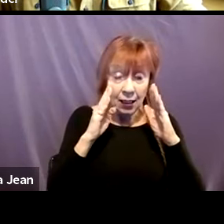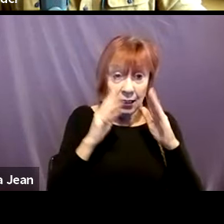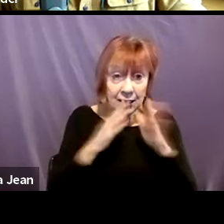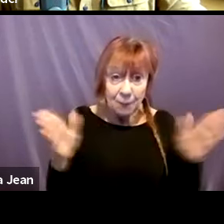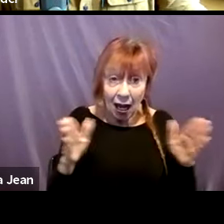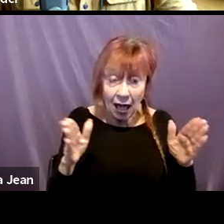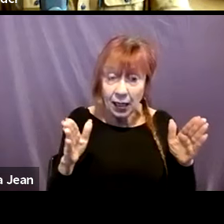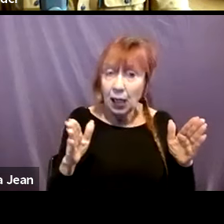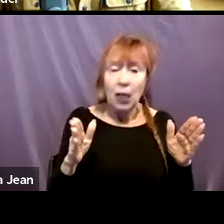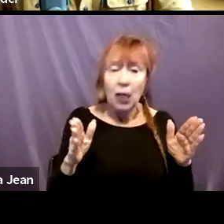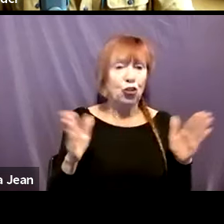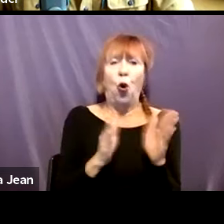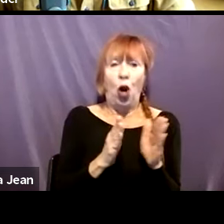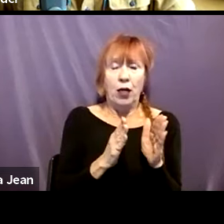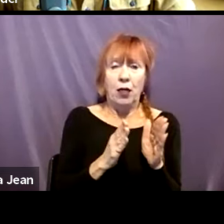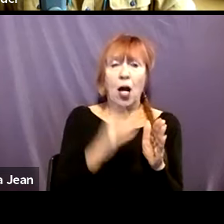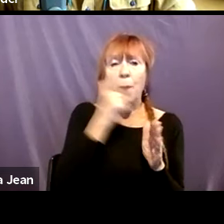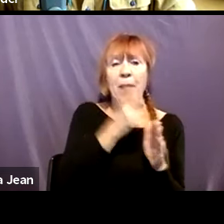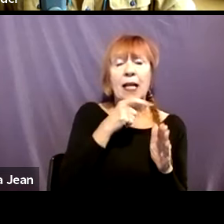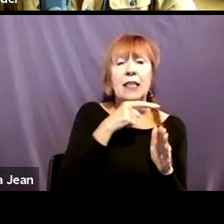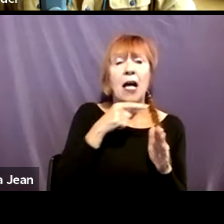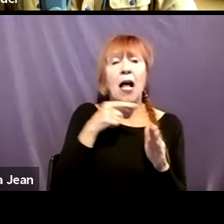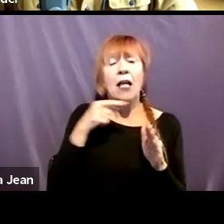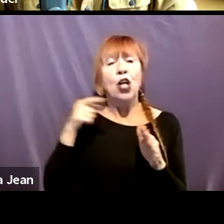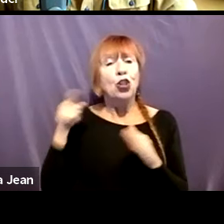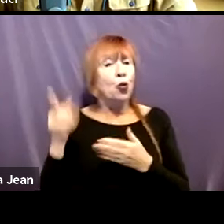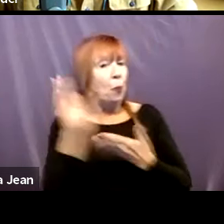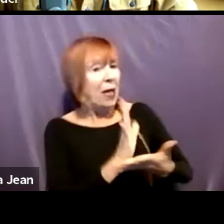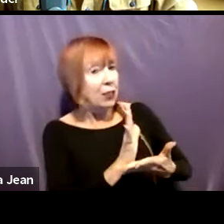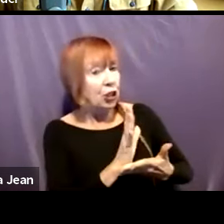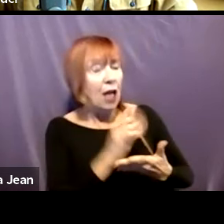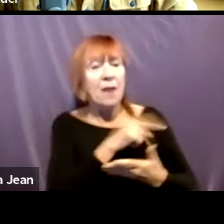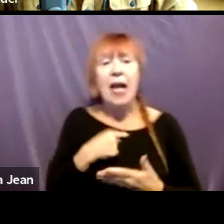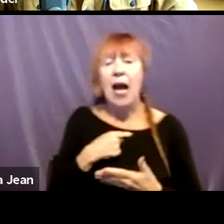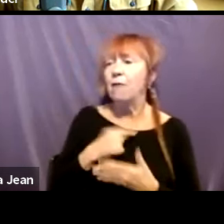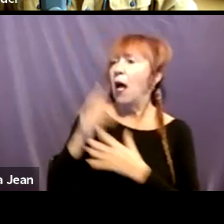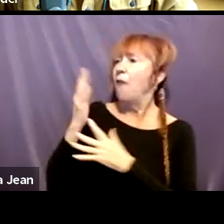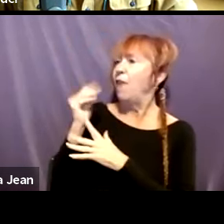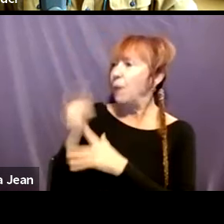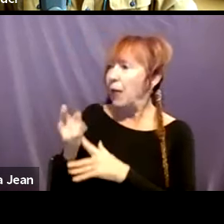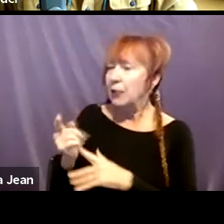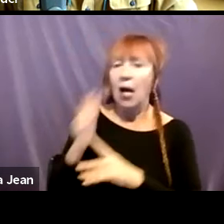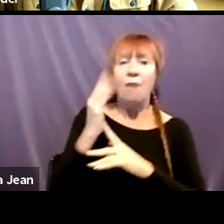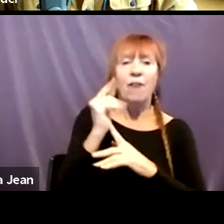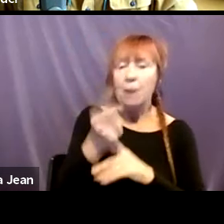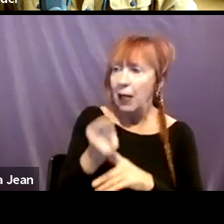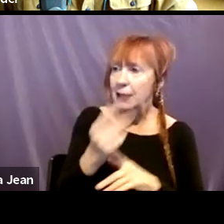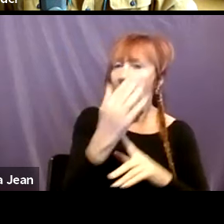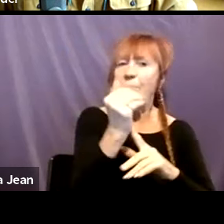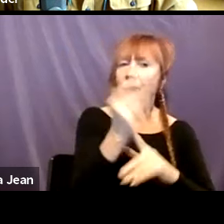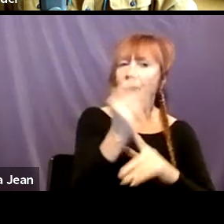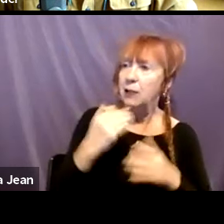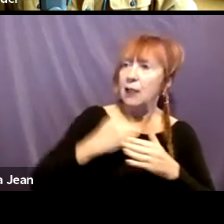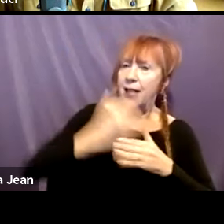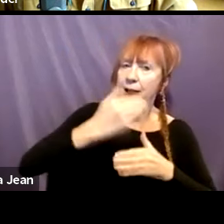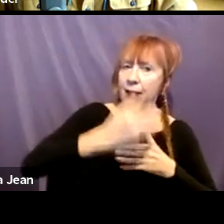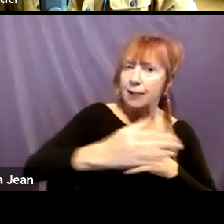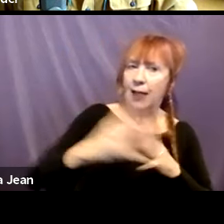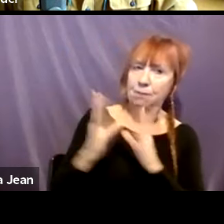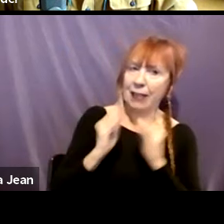and 15 minutes after that, Yeah. And so you have to grab (Amani snapping fingers) their attention right off the bat, and know your story,